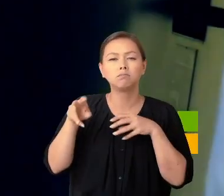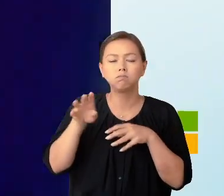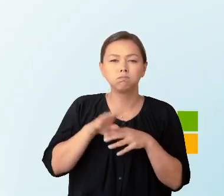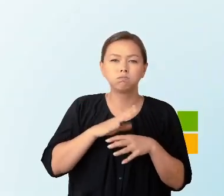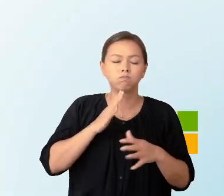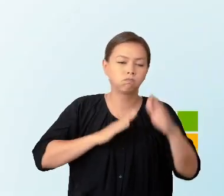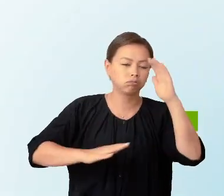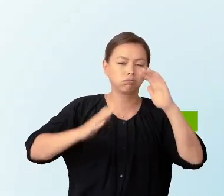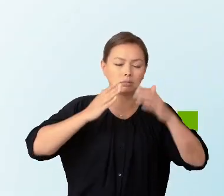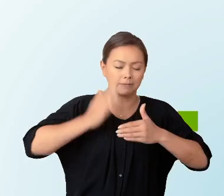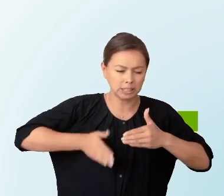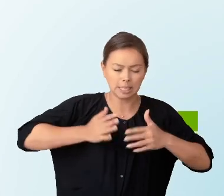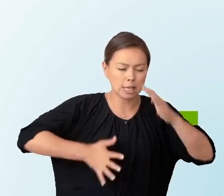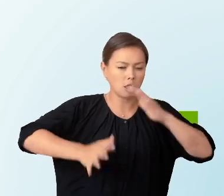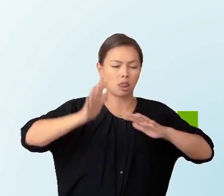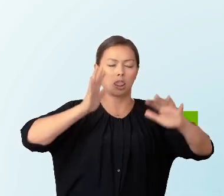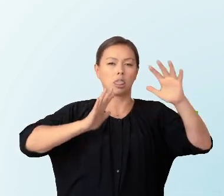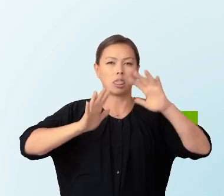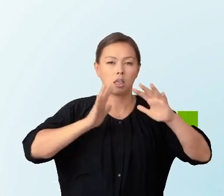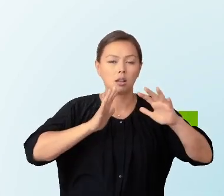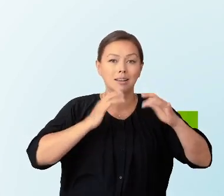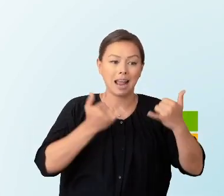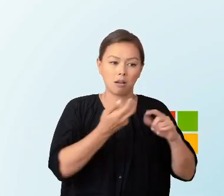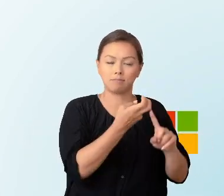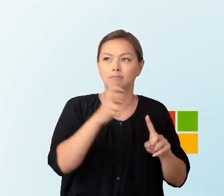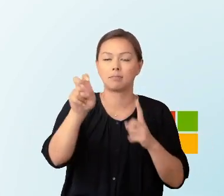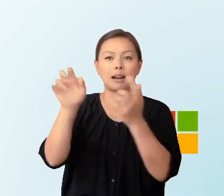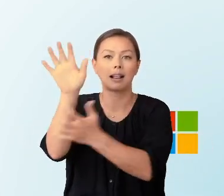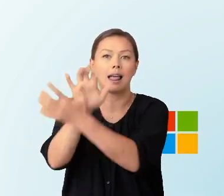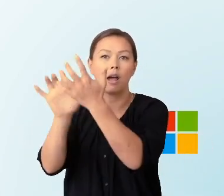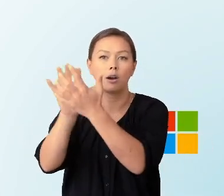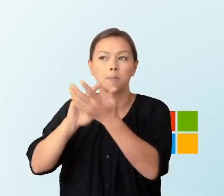servers to the cloud to boost productivity, increase security,